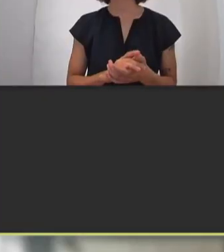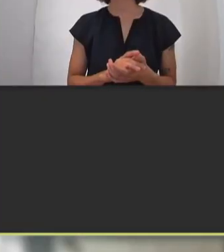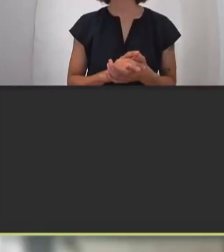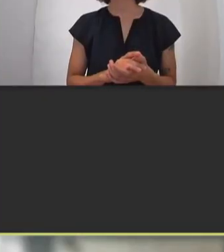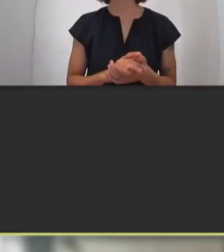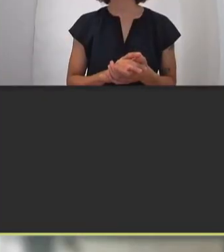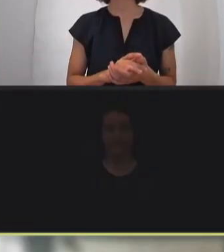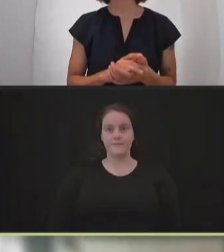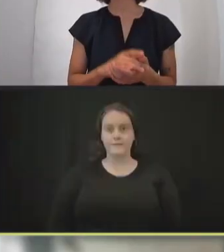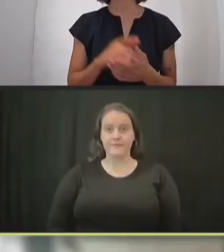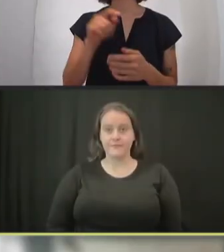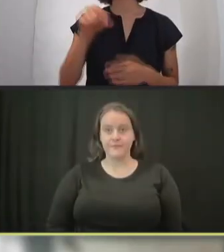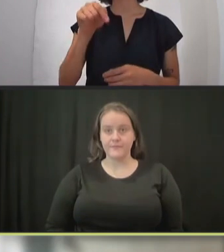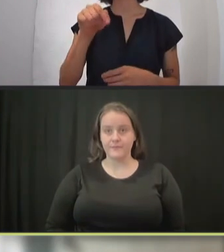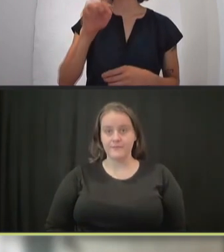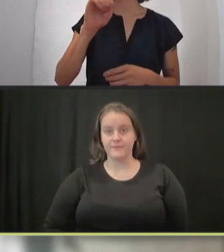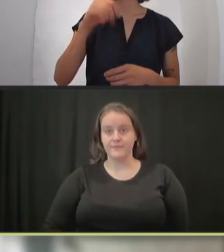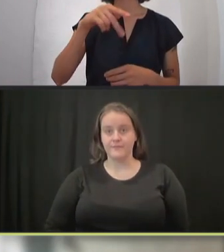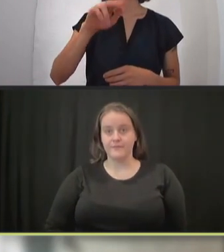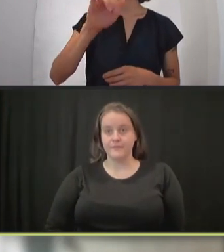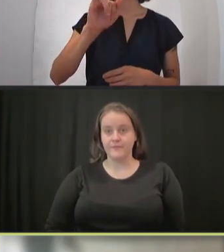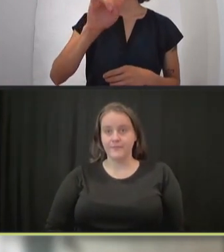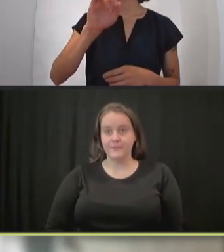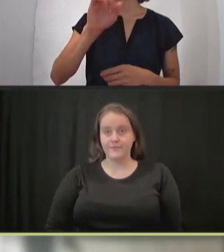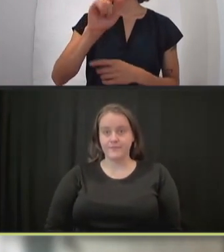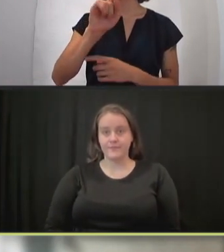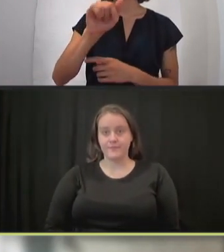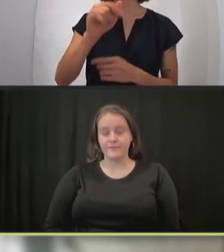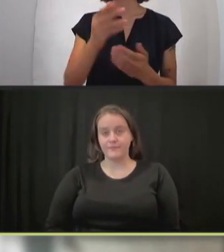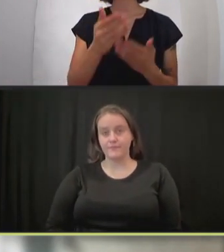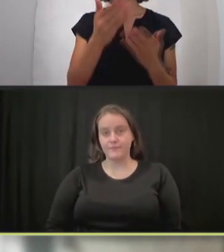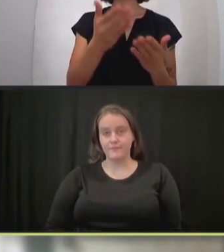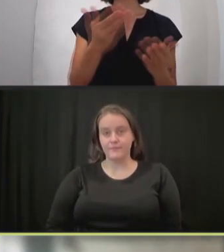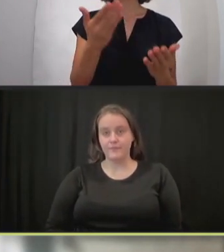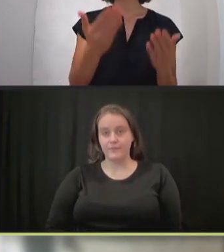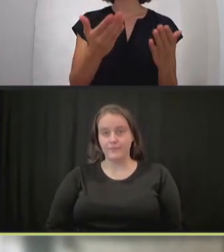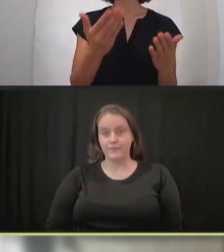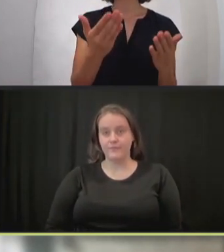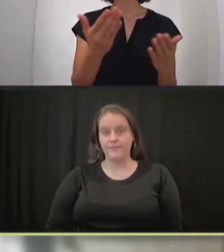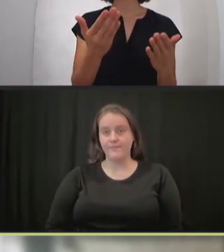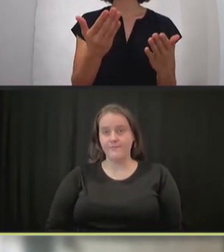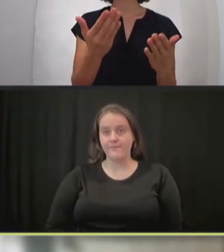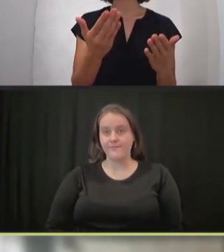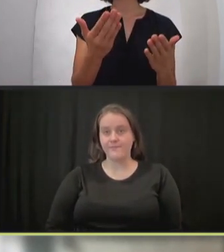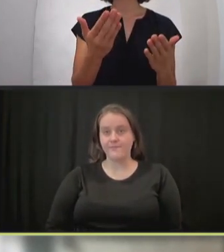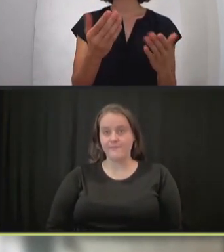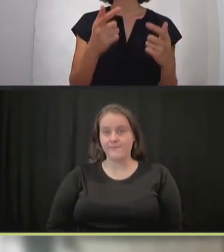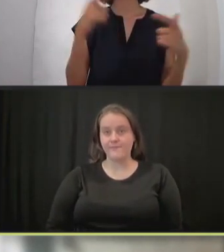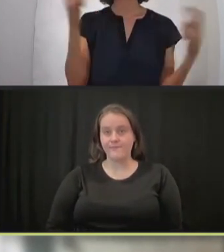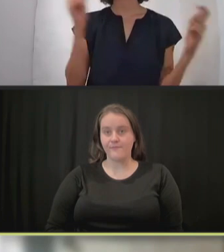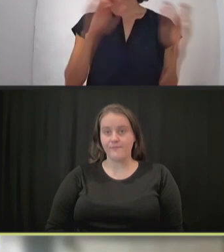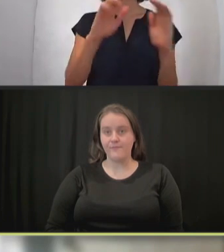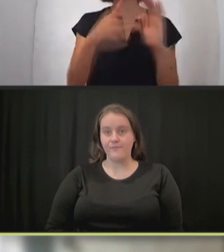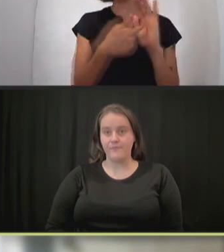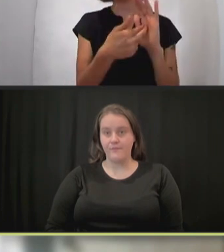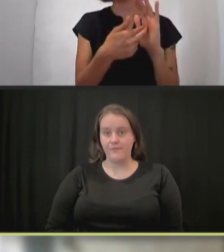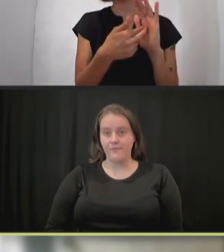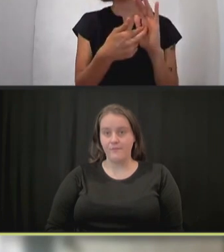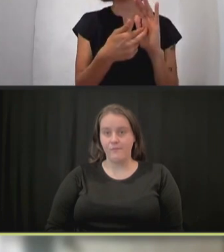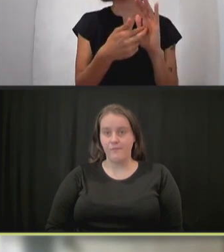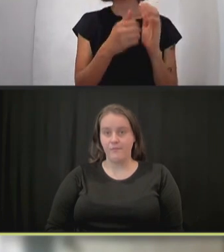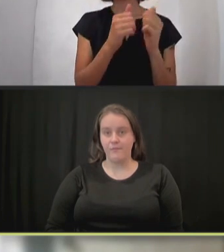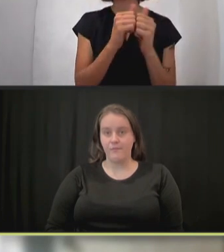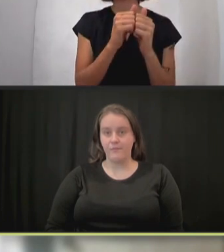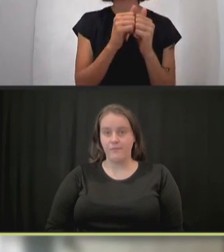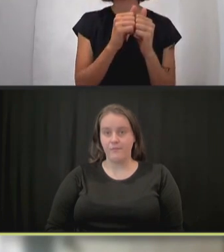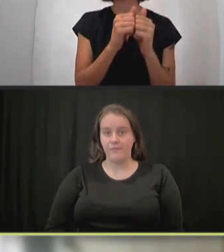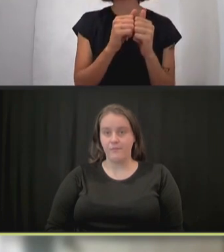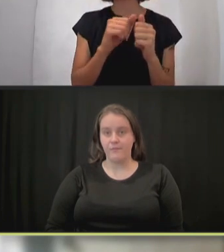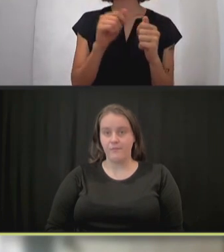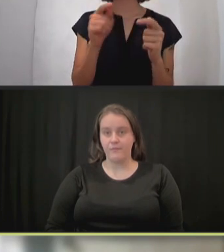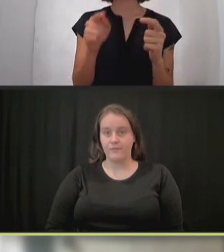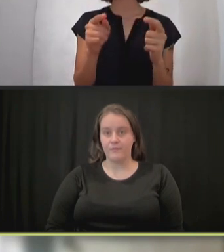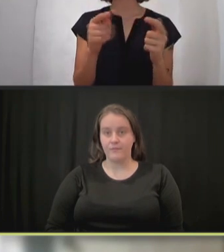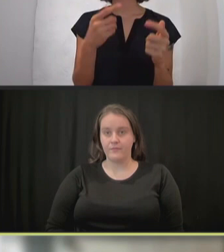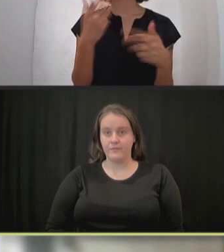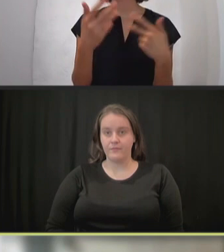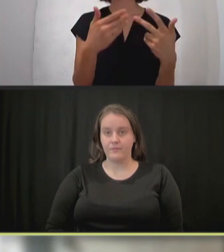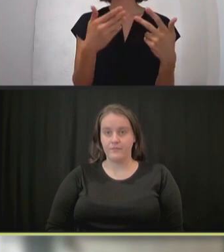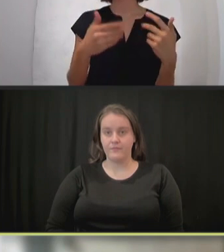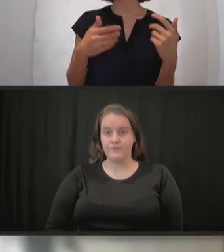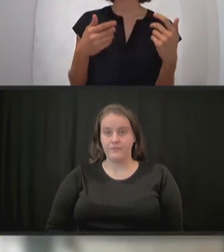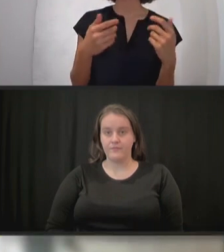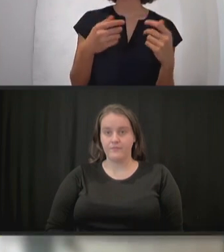data really suggests that there might be a major rule in innate immunity against Mtb elimination.